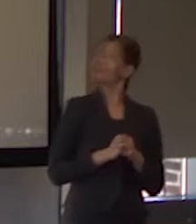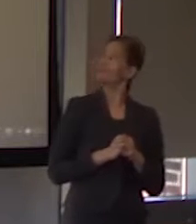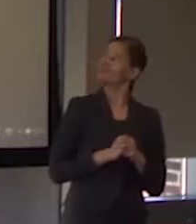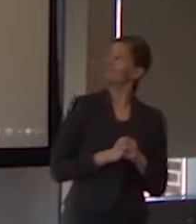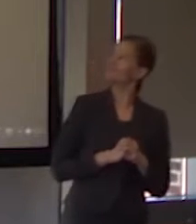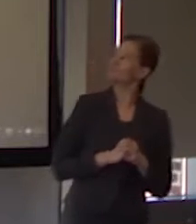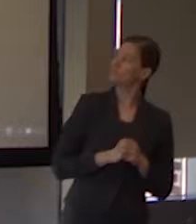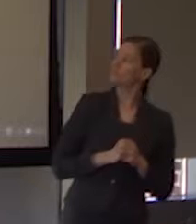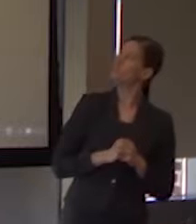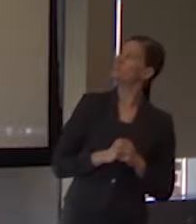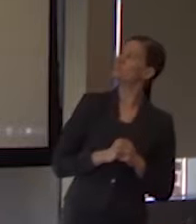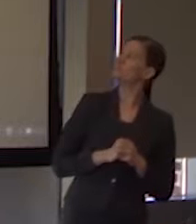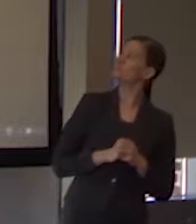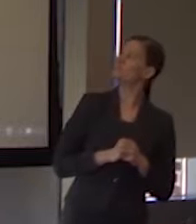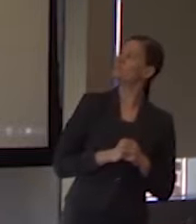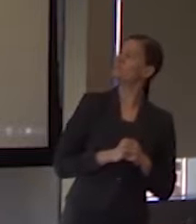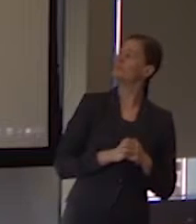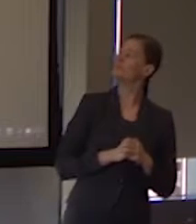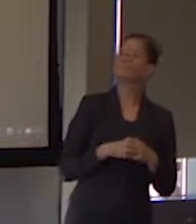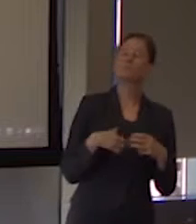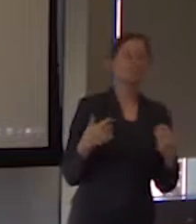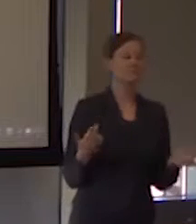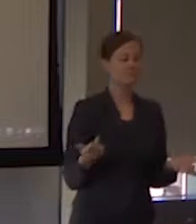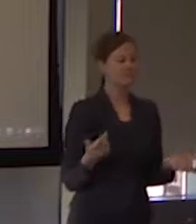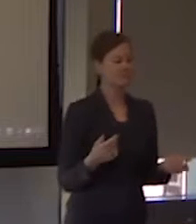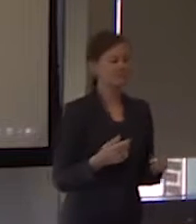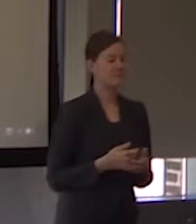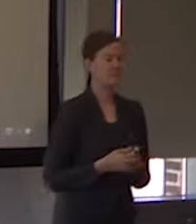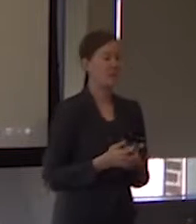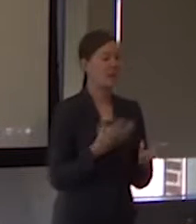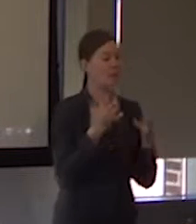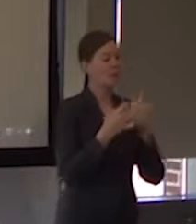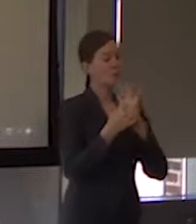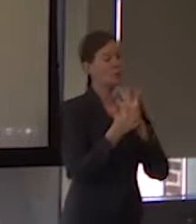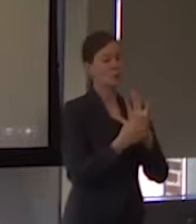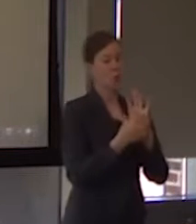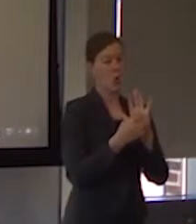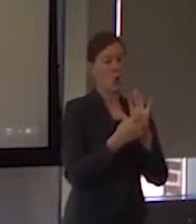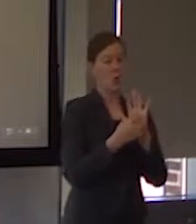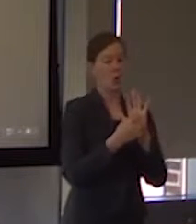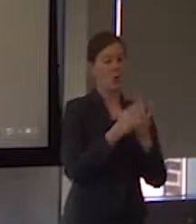So, okay. So, the thing that I wanted to point out here when talking about being enabled,